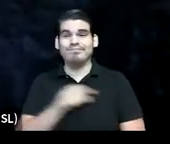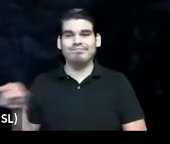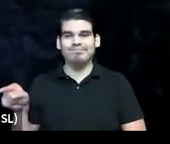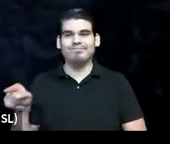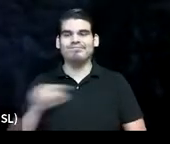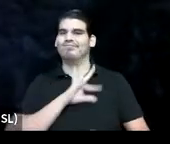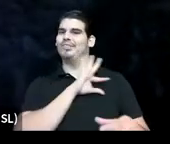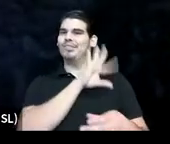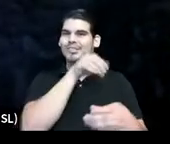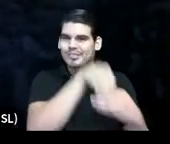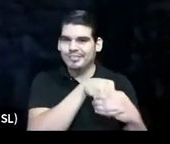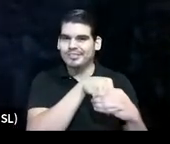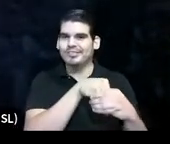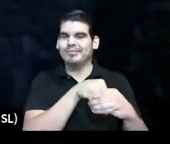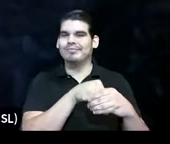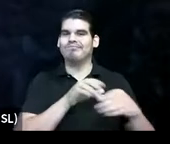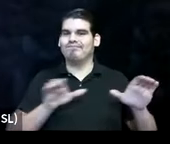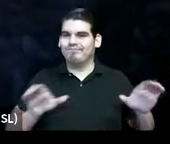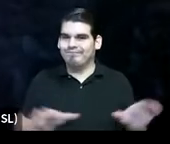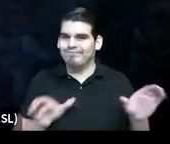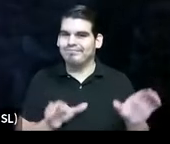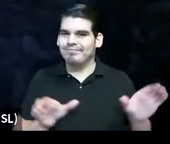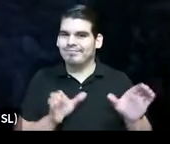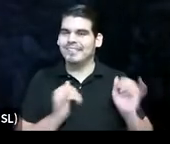Let me go ahead and put this PowerPoint Backup just kind of wrap us up here.